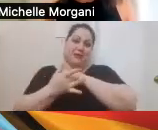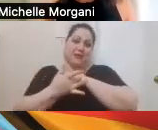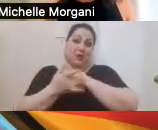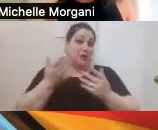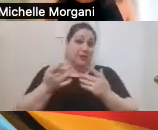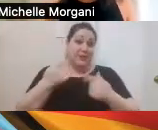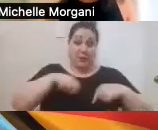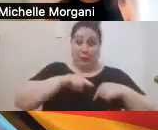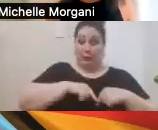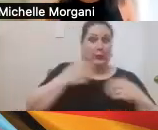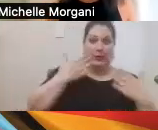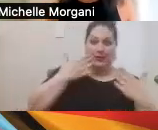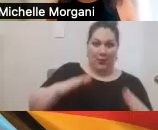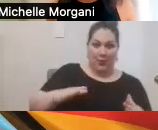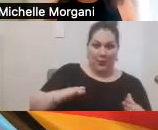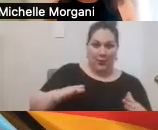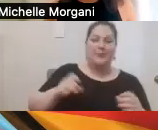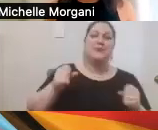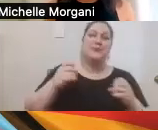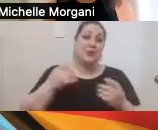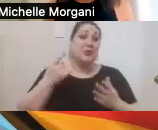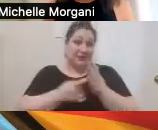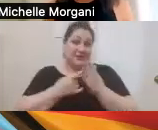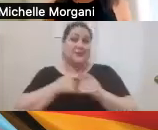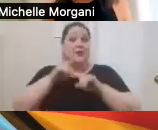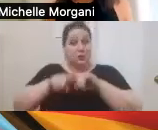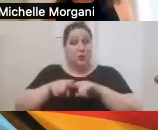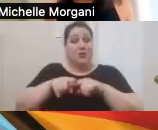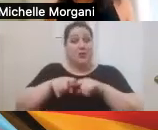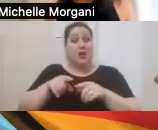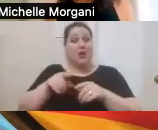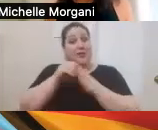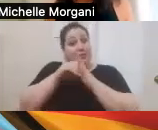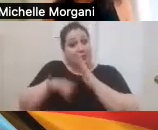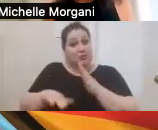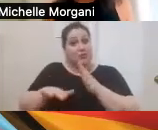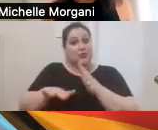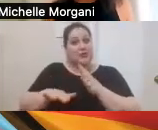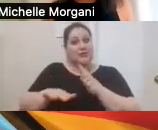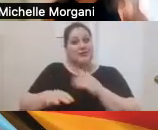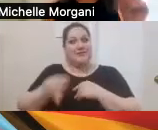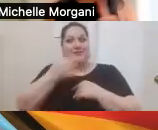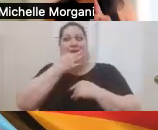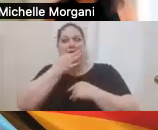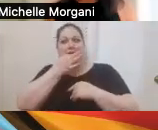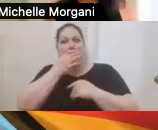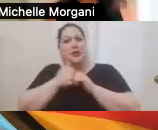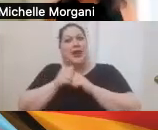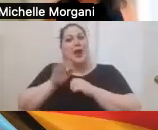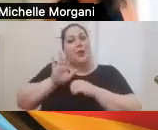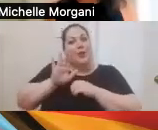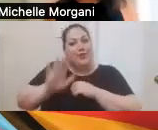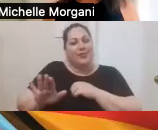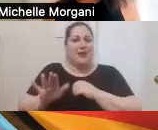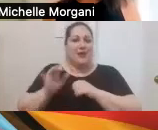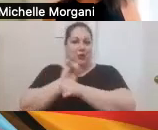So again, we definitely do rely on the students to be the experts and how that works for them. And thank you for this suggestion around the word prediction